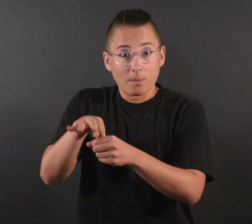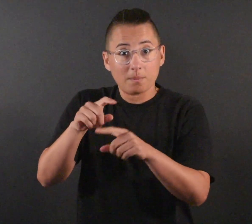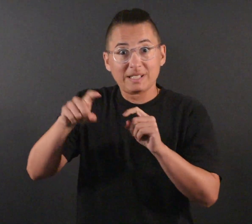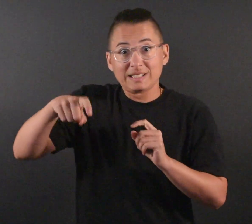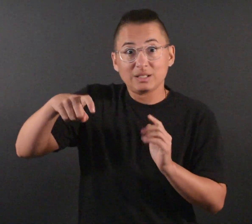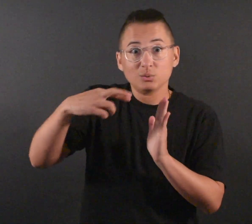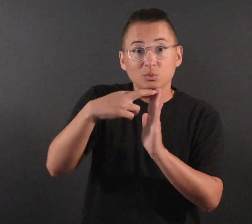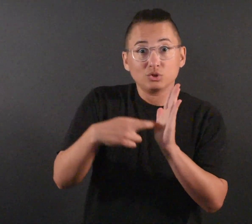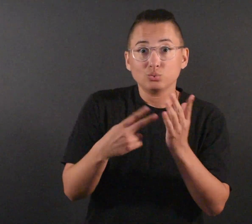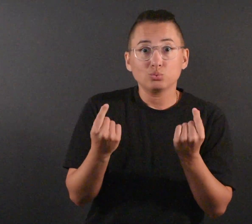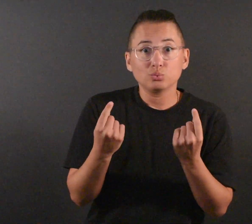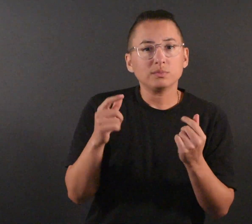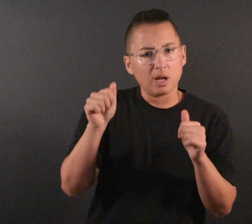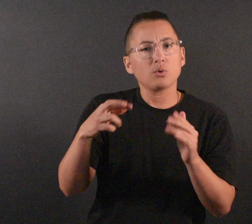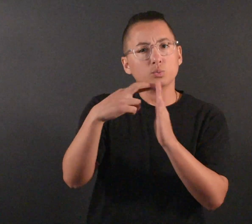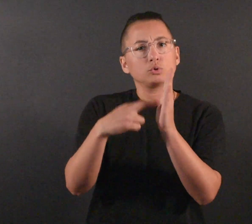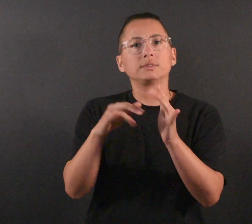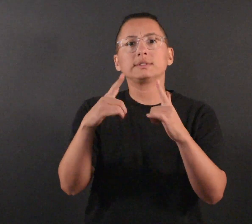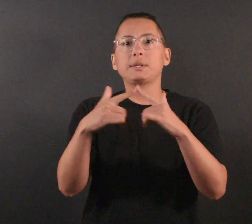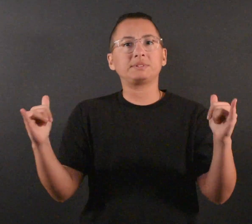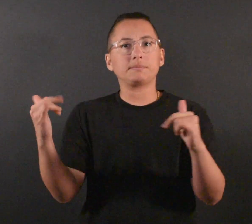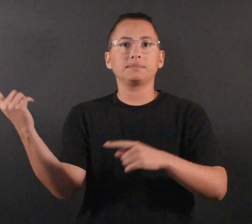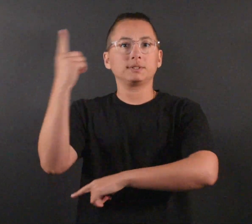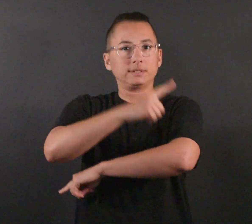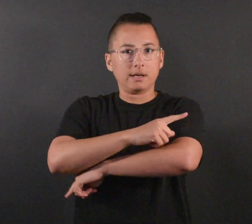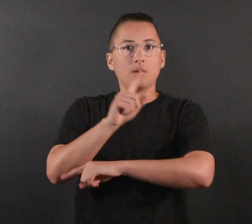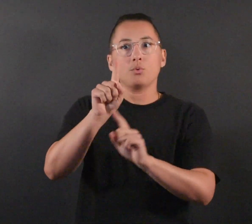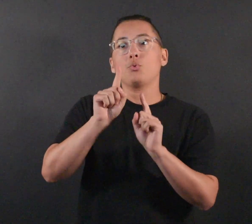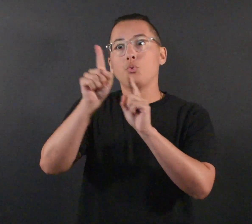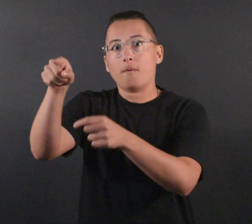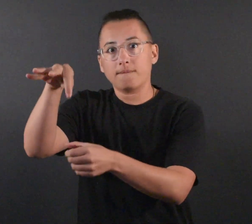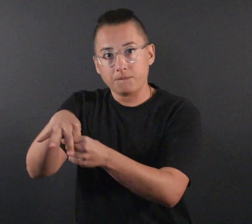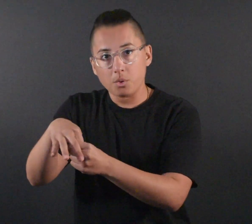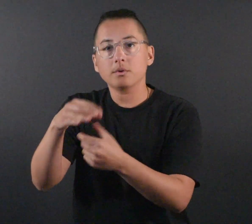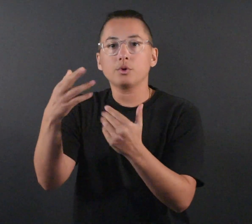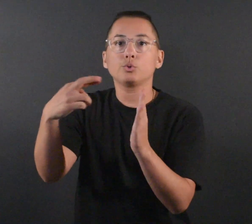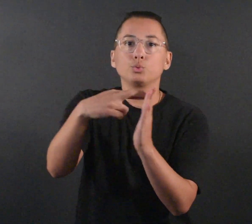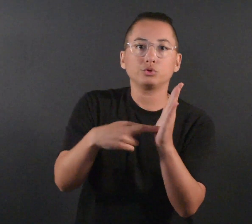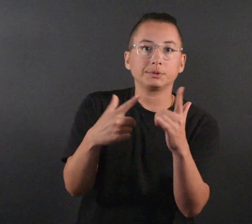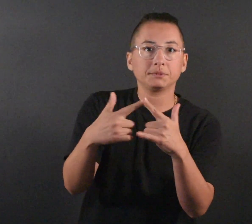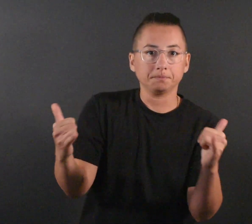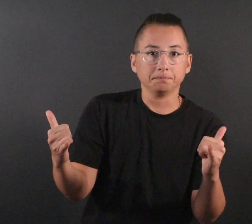when they go to vote at their polling place on Election Day with a proof of residence.